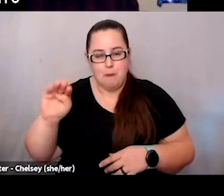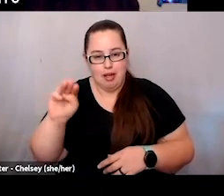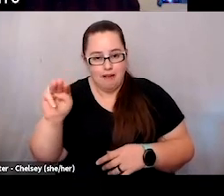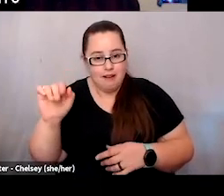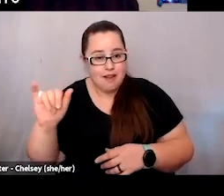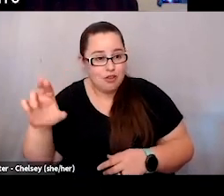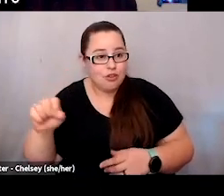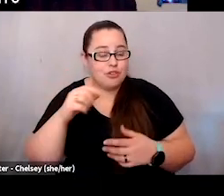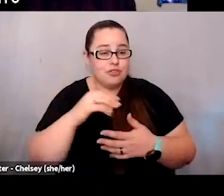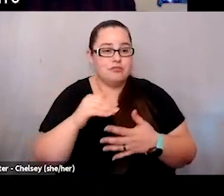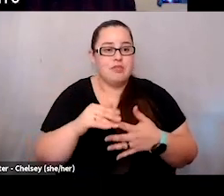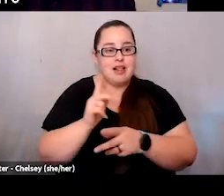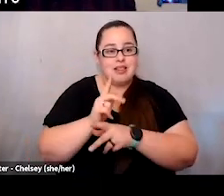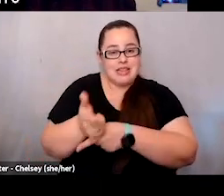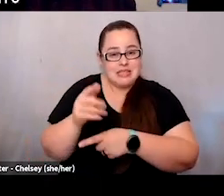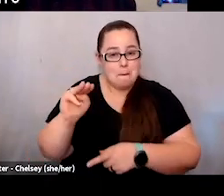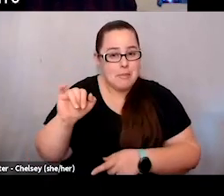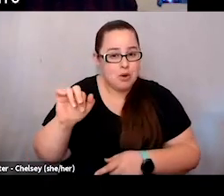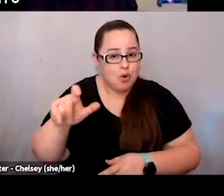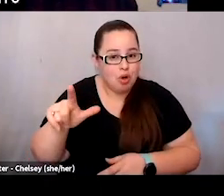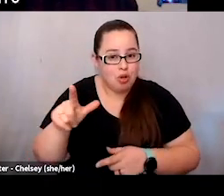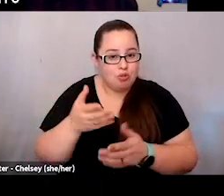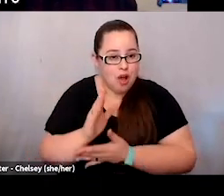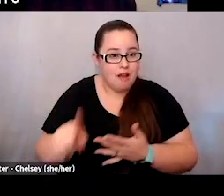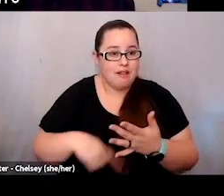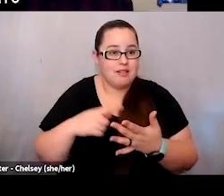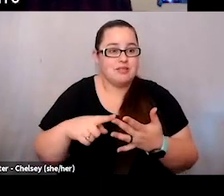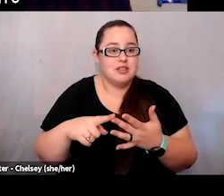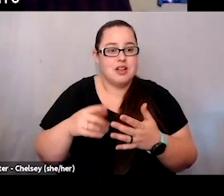developing and directing agricultural programs, protecting water and land rights.